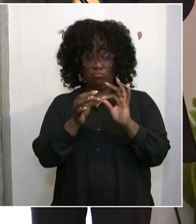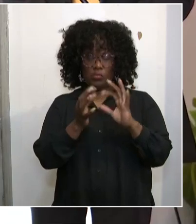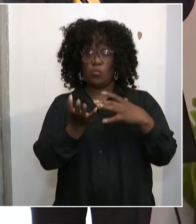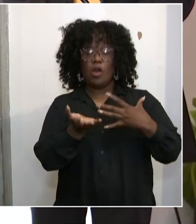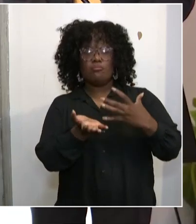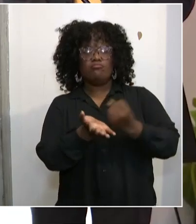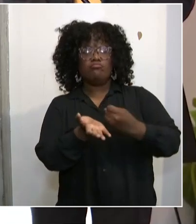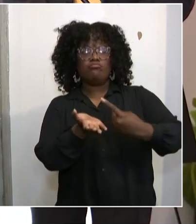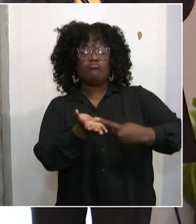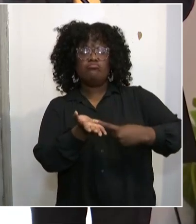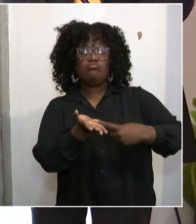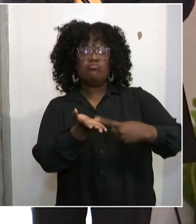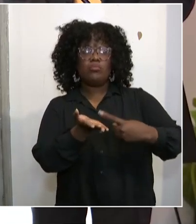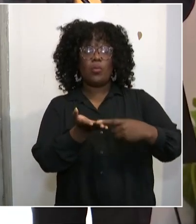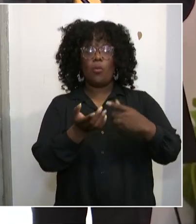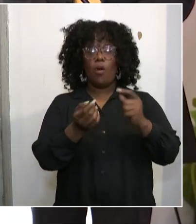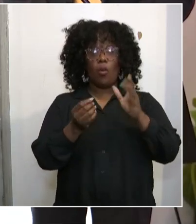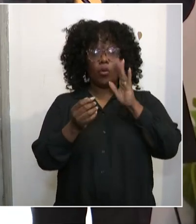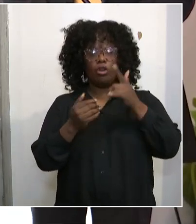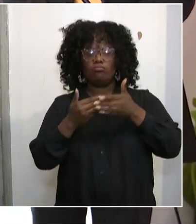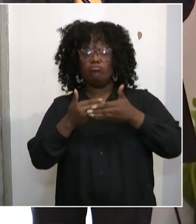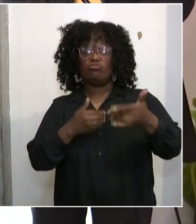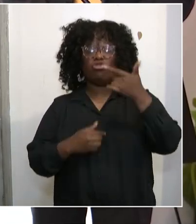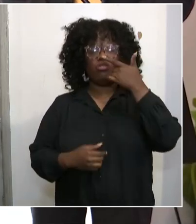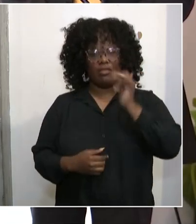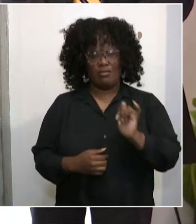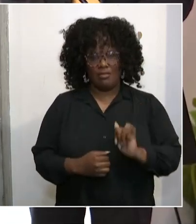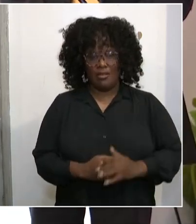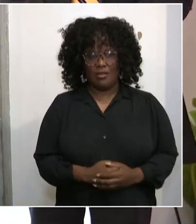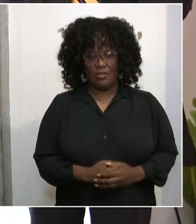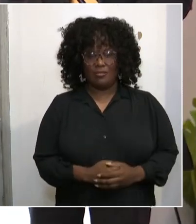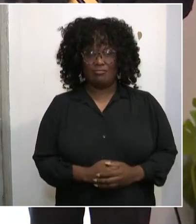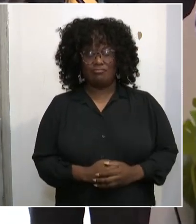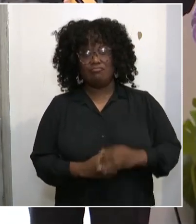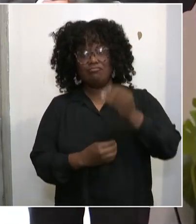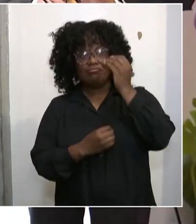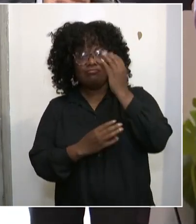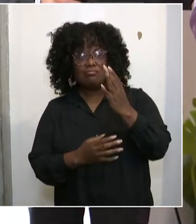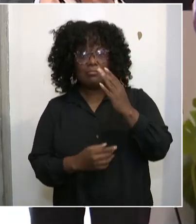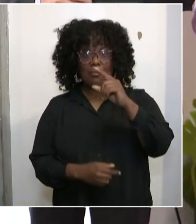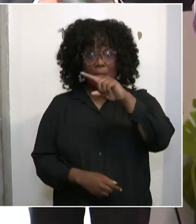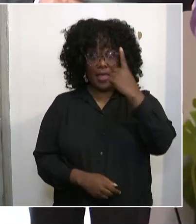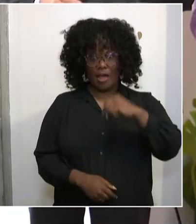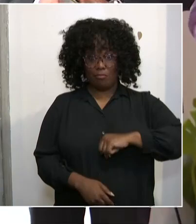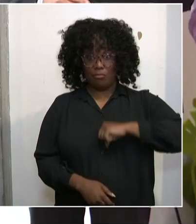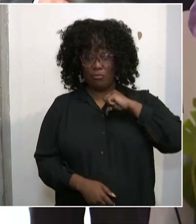we had very successful black pride events already across the city this past weekend.